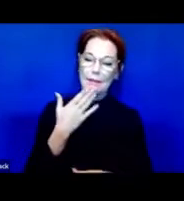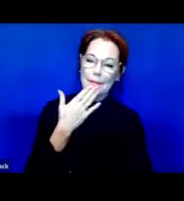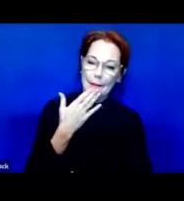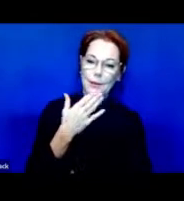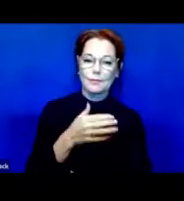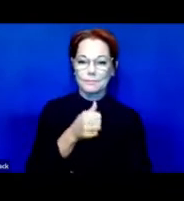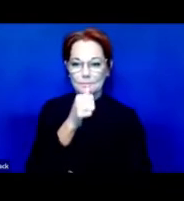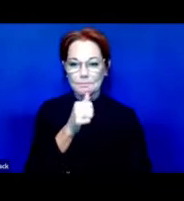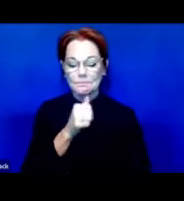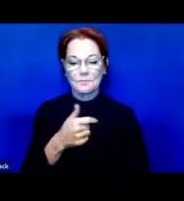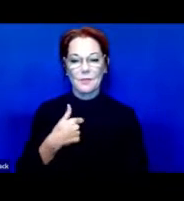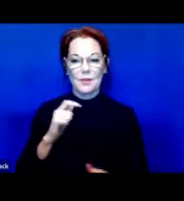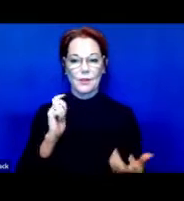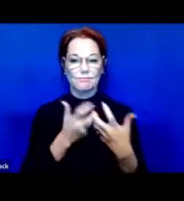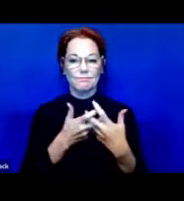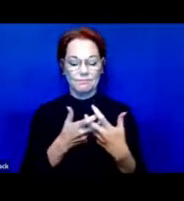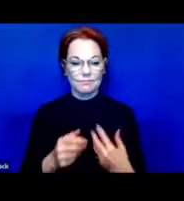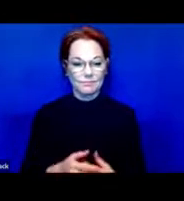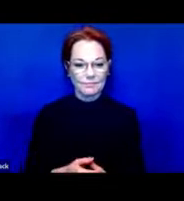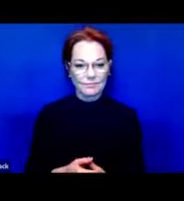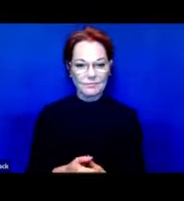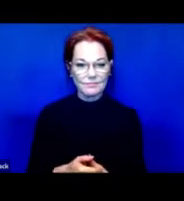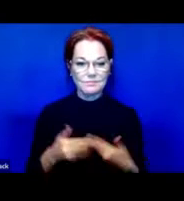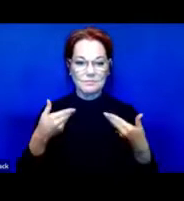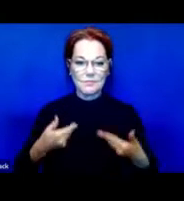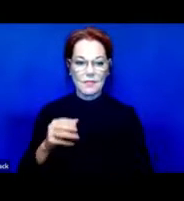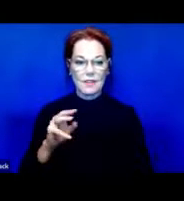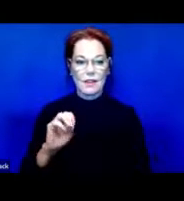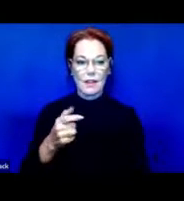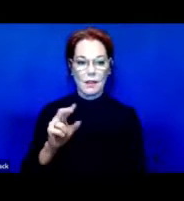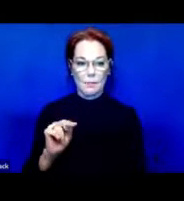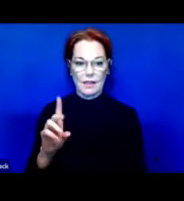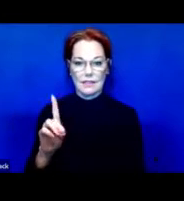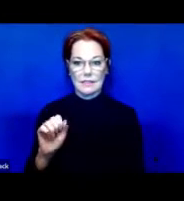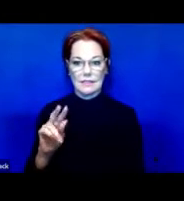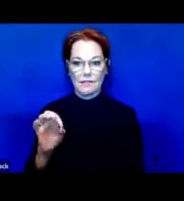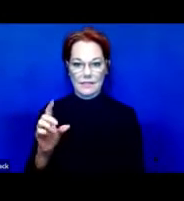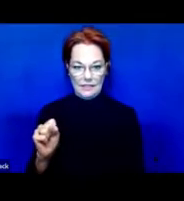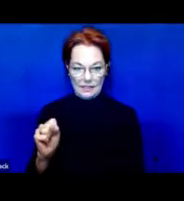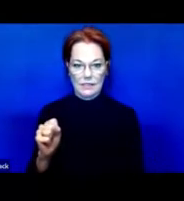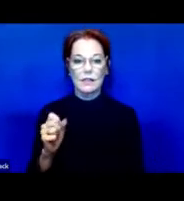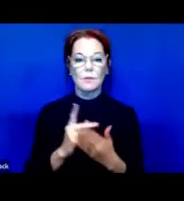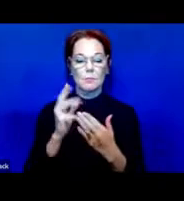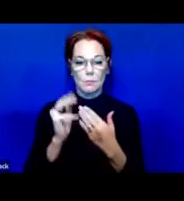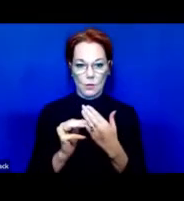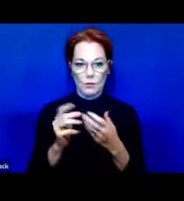being willing to adapt. So I'm Megan Davidson, and I am a Program Director with the Council of State Governments in